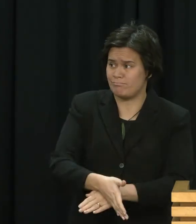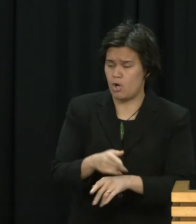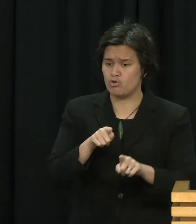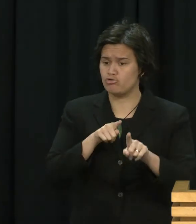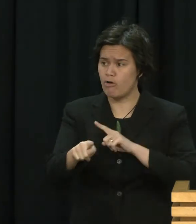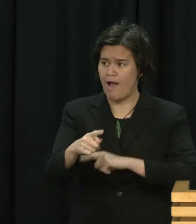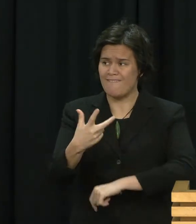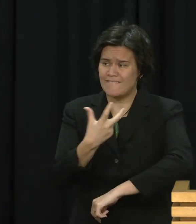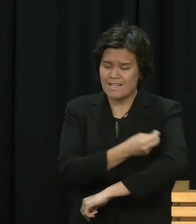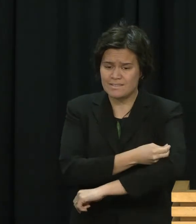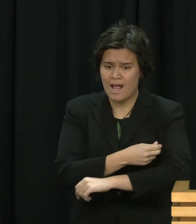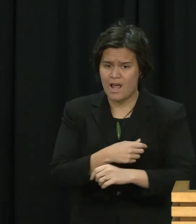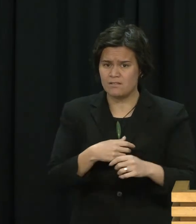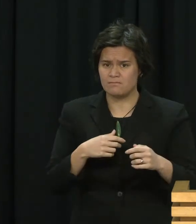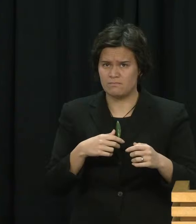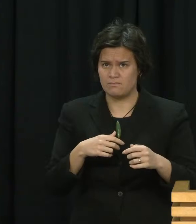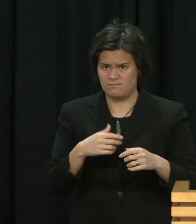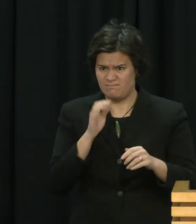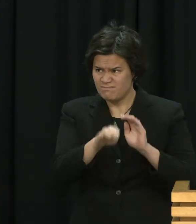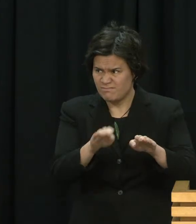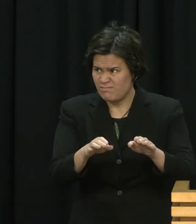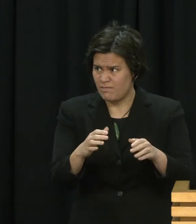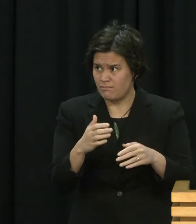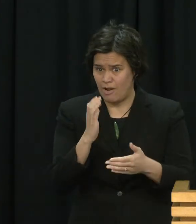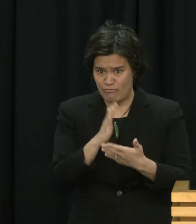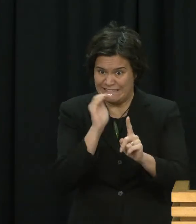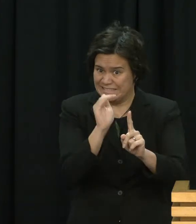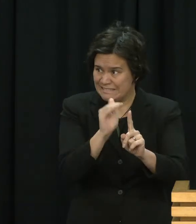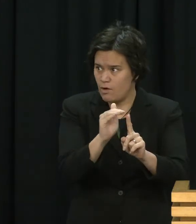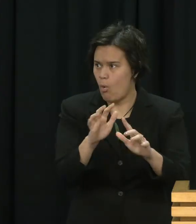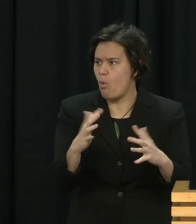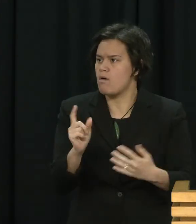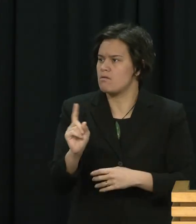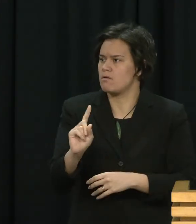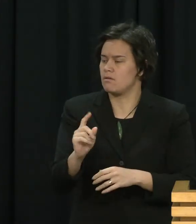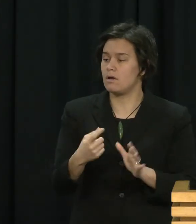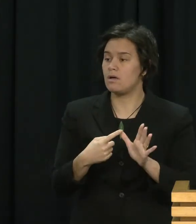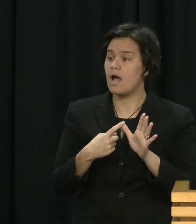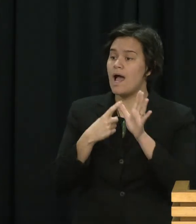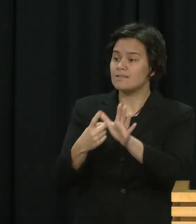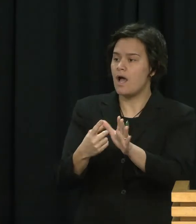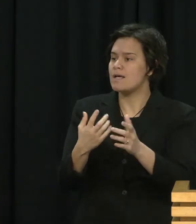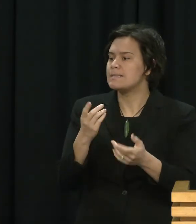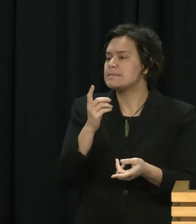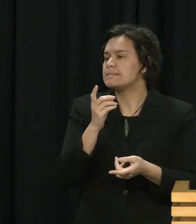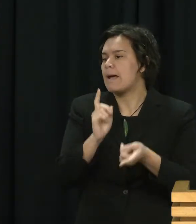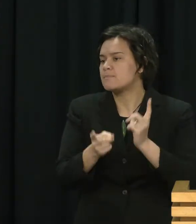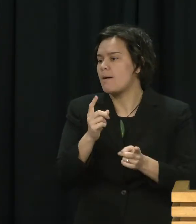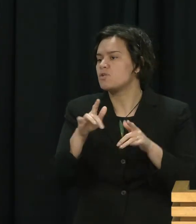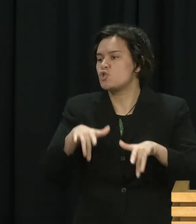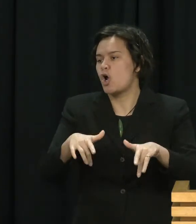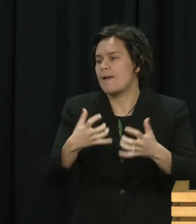moving in and out. And how much effort has been gone to contact them and say, hey, you're not vaccinated, you're